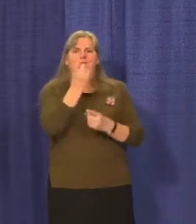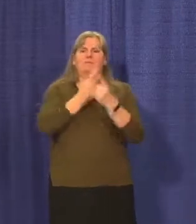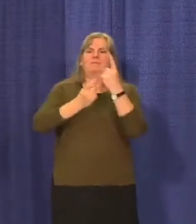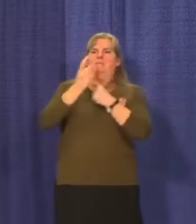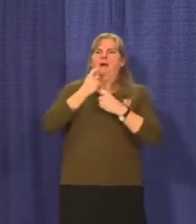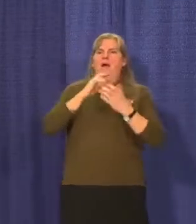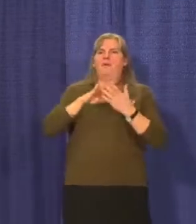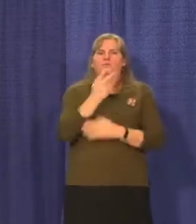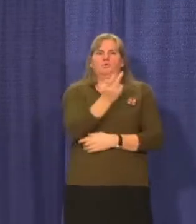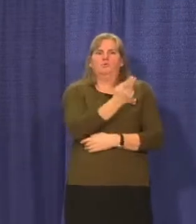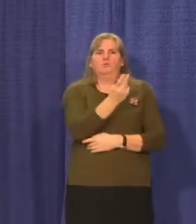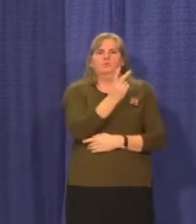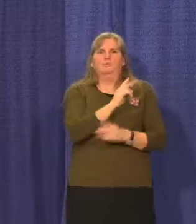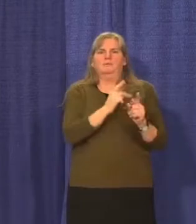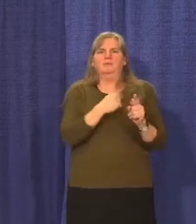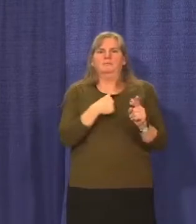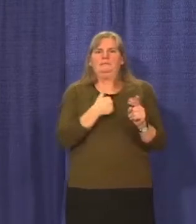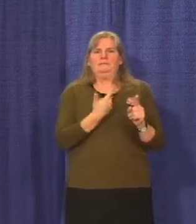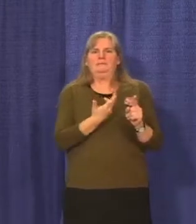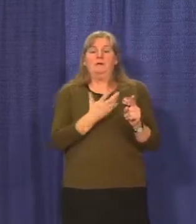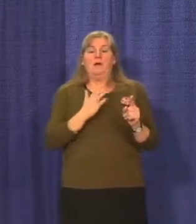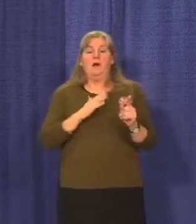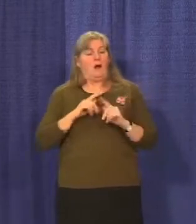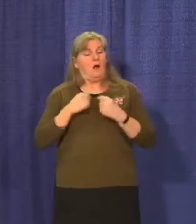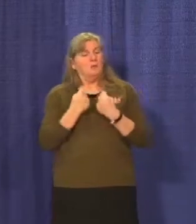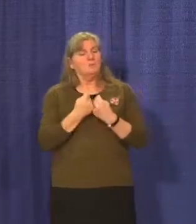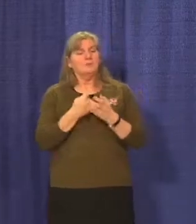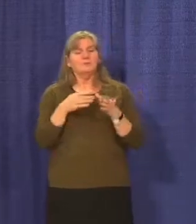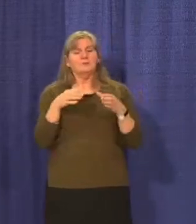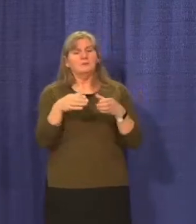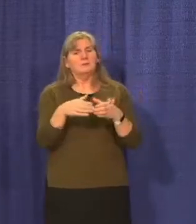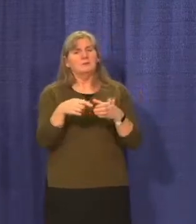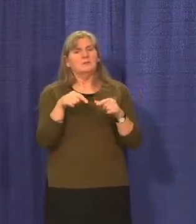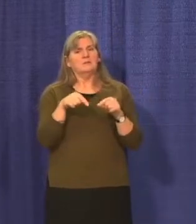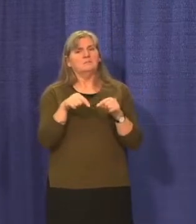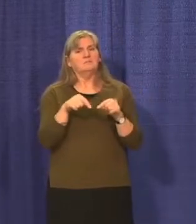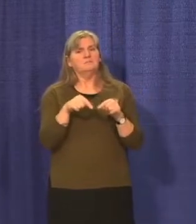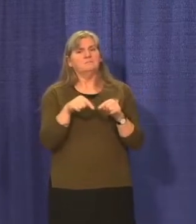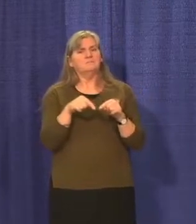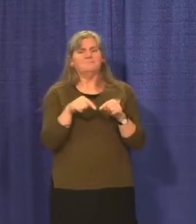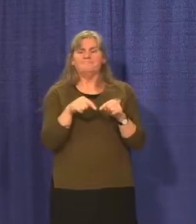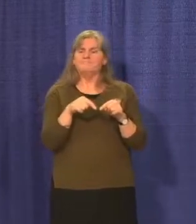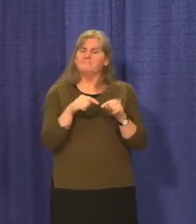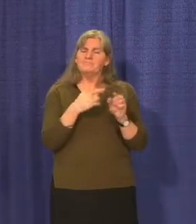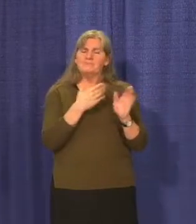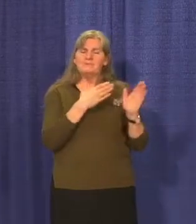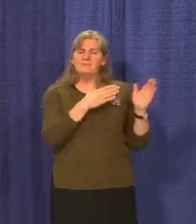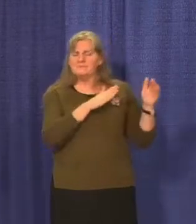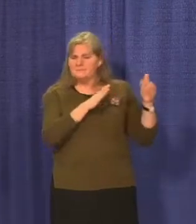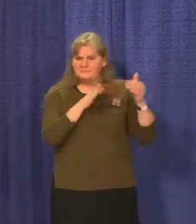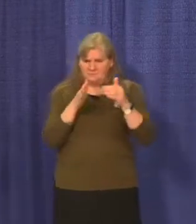lot of questions about this couple. Our team has just put its focus